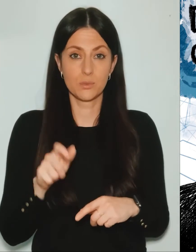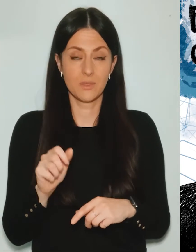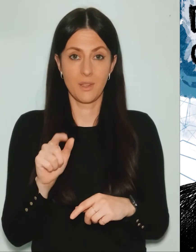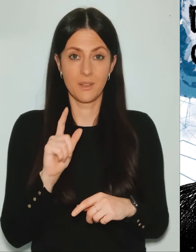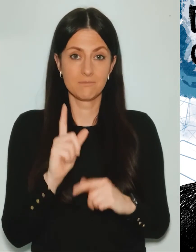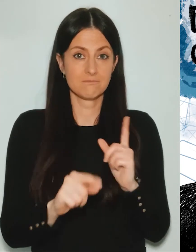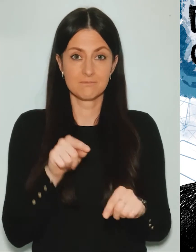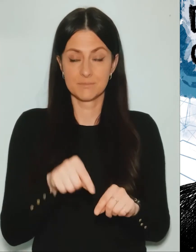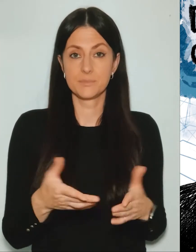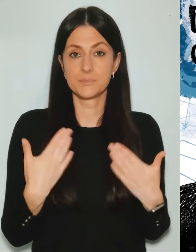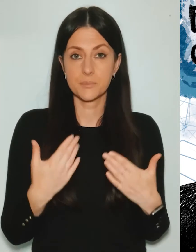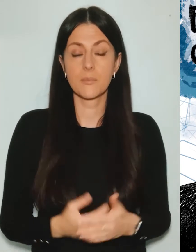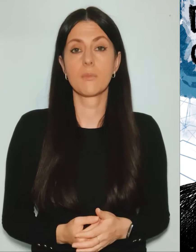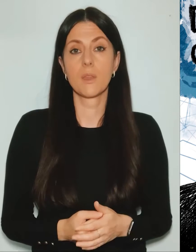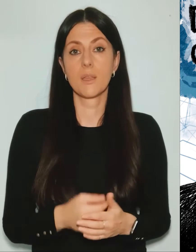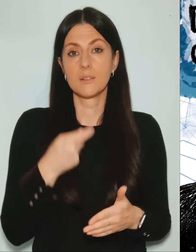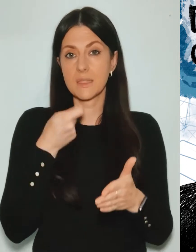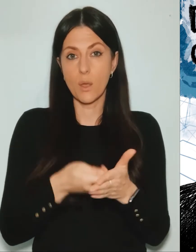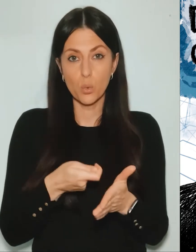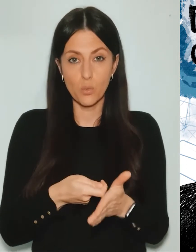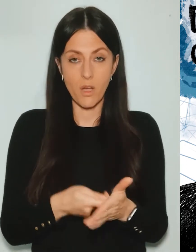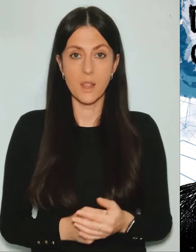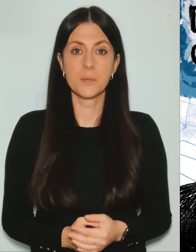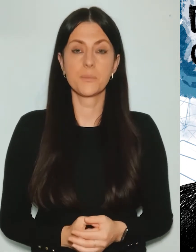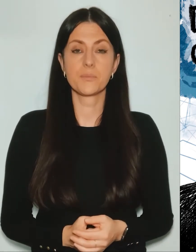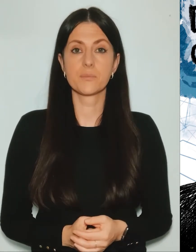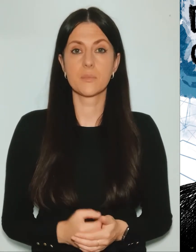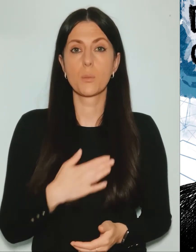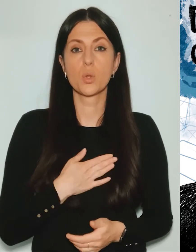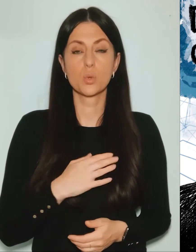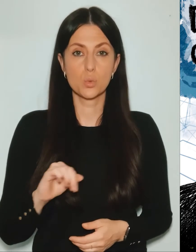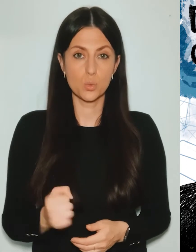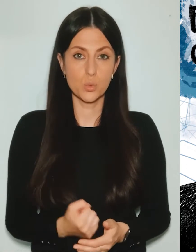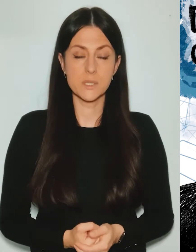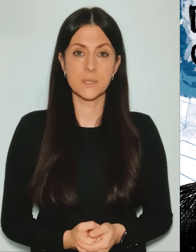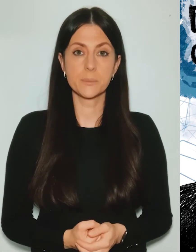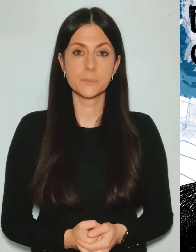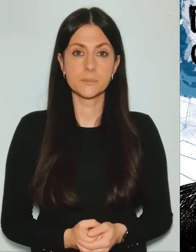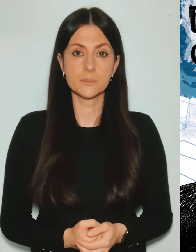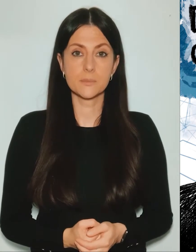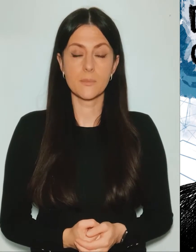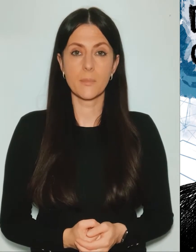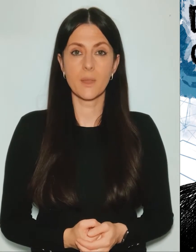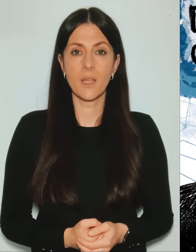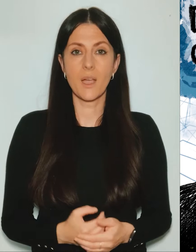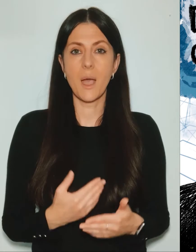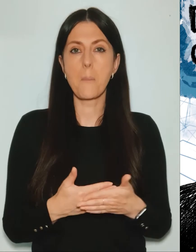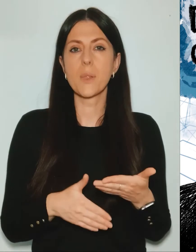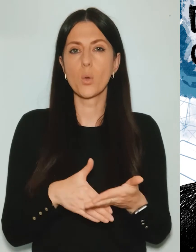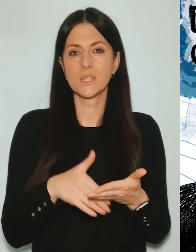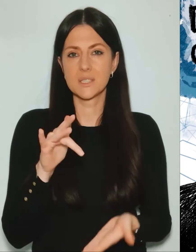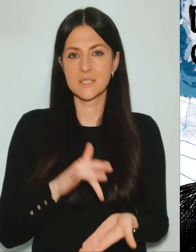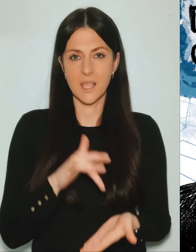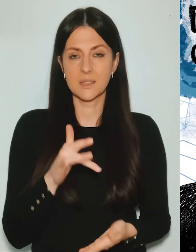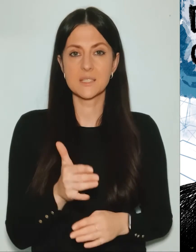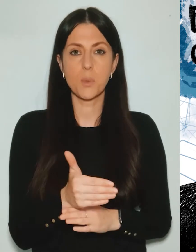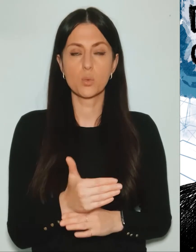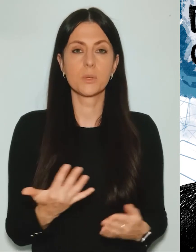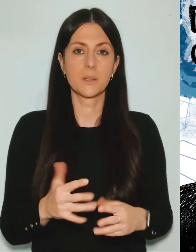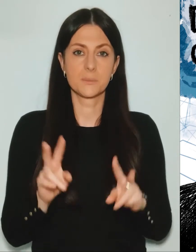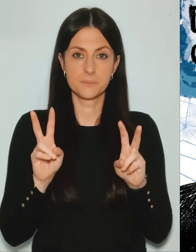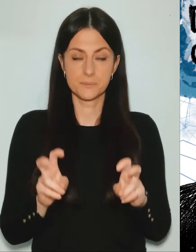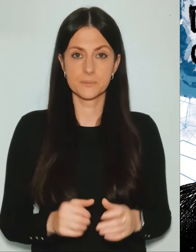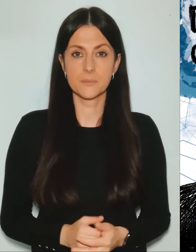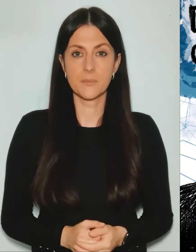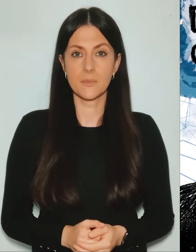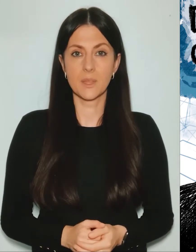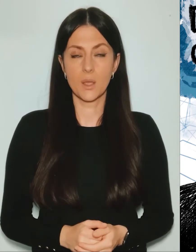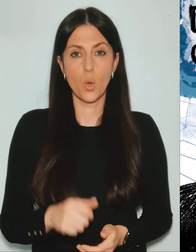We were fed there by my friends from the charity center from Mariupol, which is called "Sincerity" in Ukrainian,